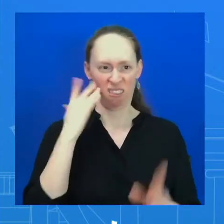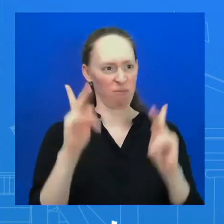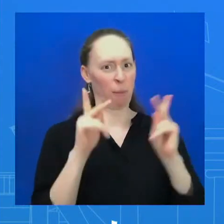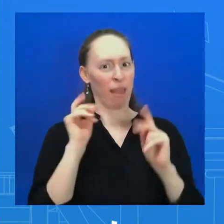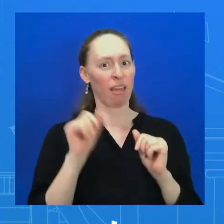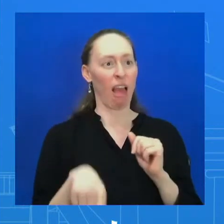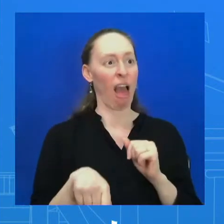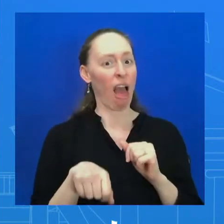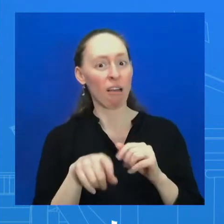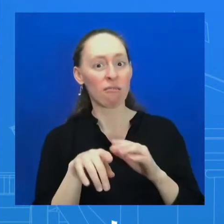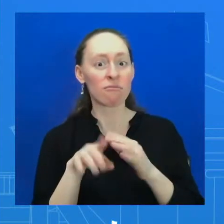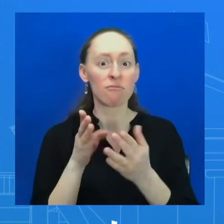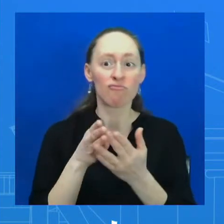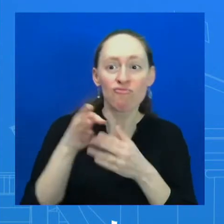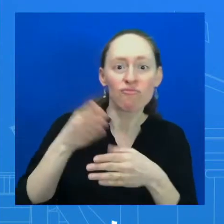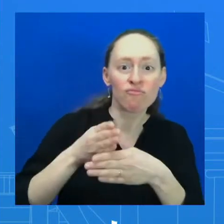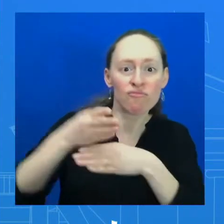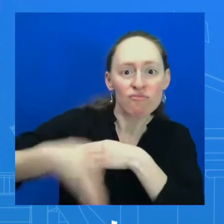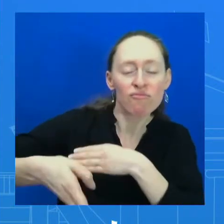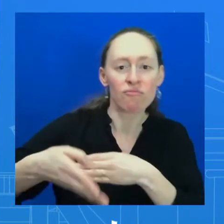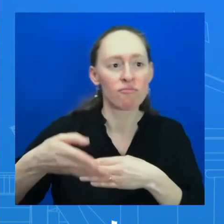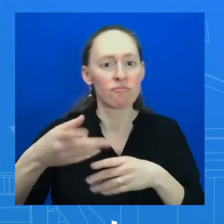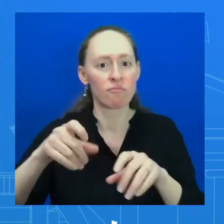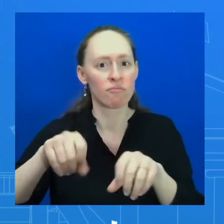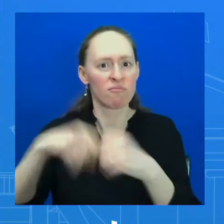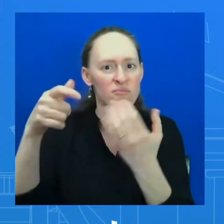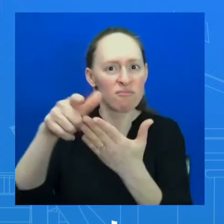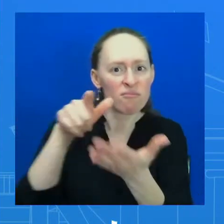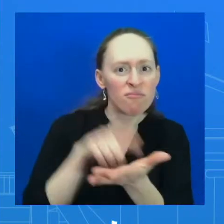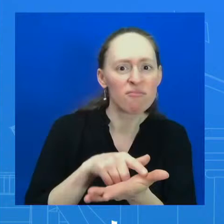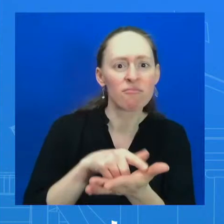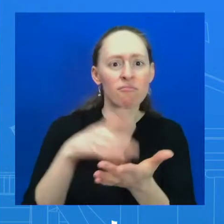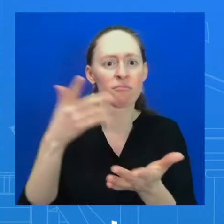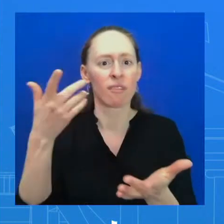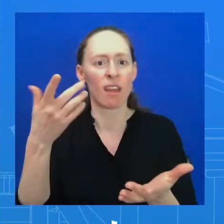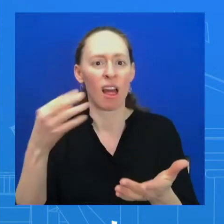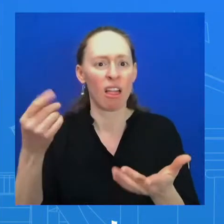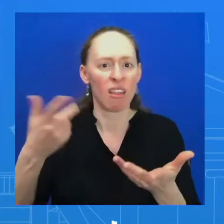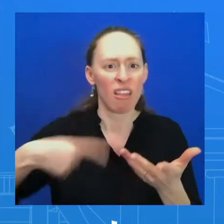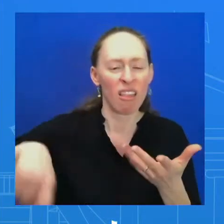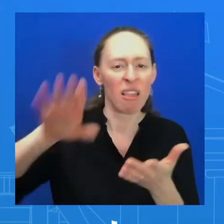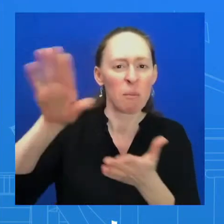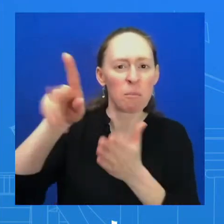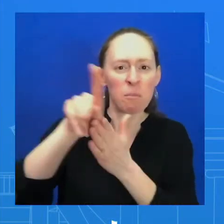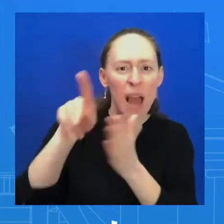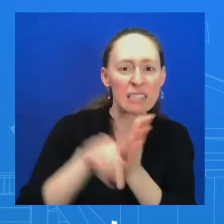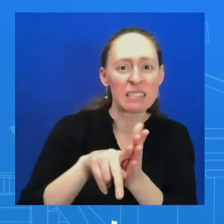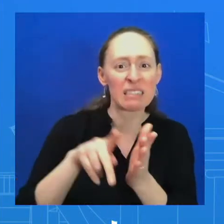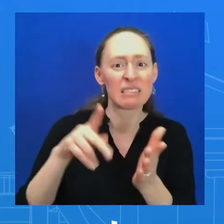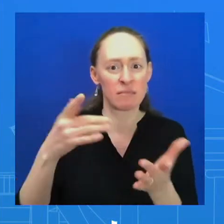Does President Biden think policies like that are making the country safer? Ms. Jean-Pierre: So, I want to be really careful. That's an active case.